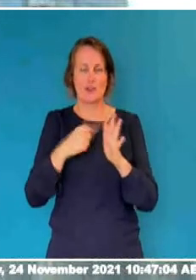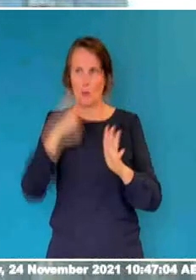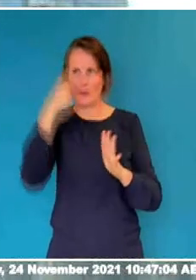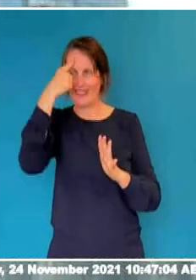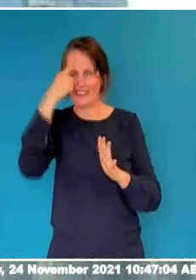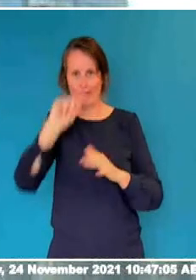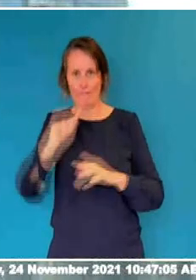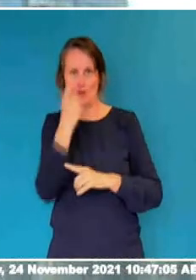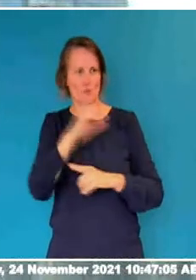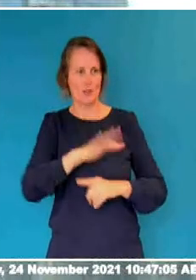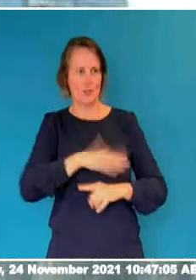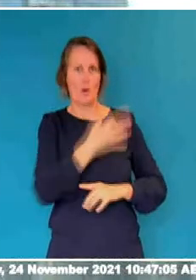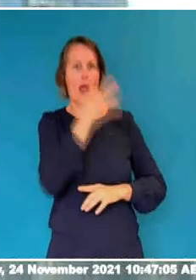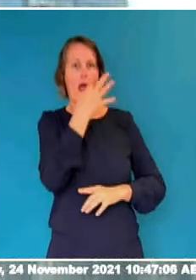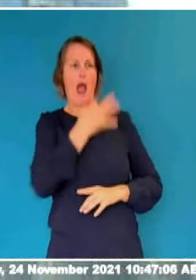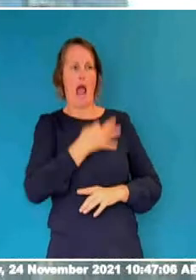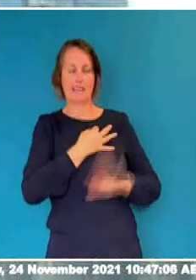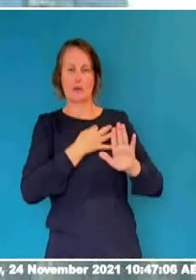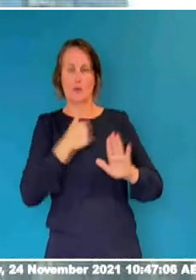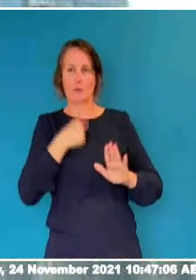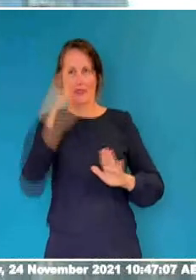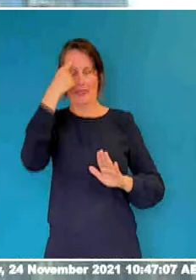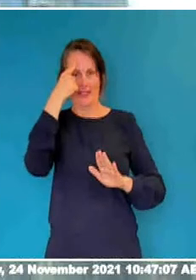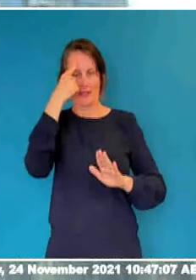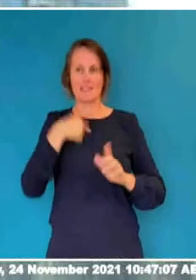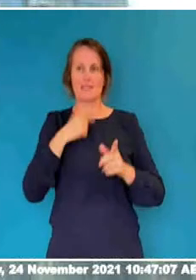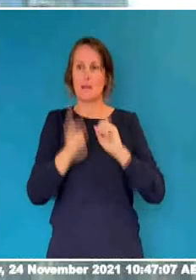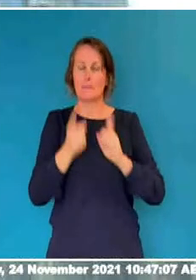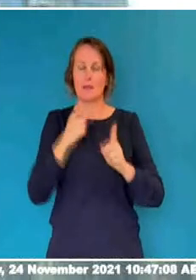We're attempting to do that but there will inevitably be occasions where we have to look